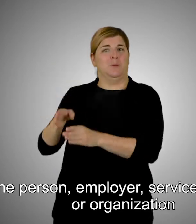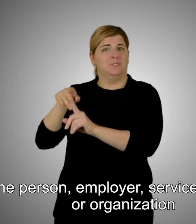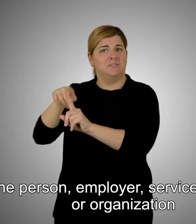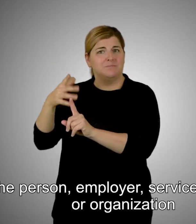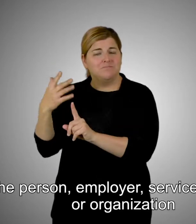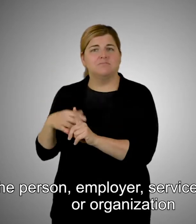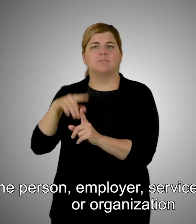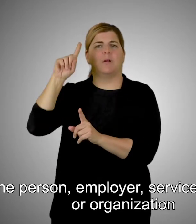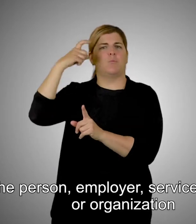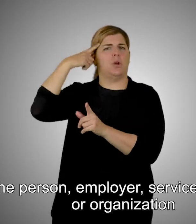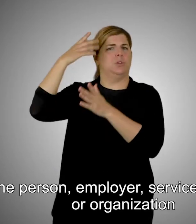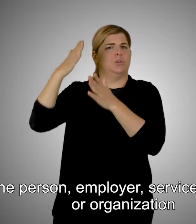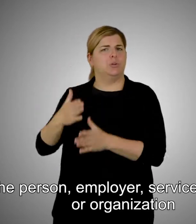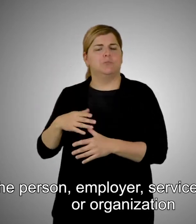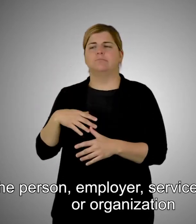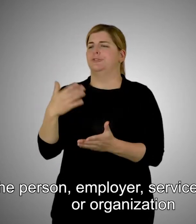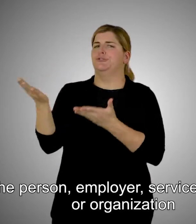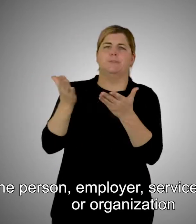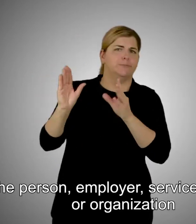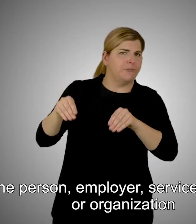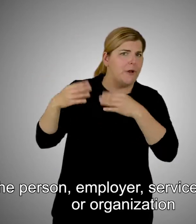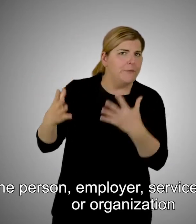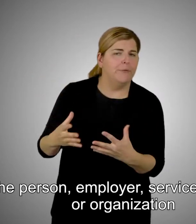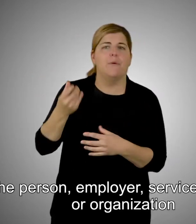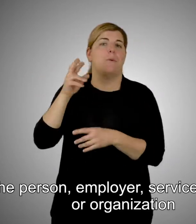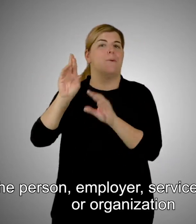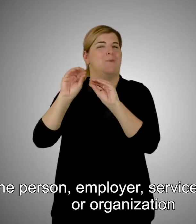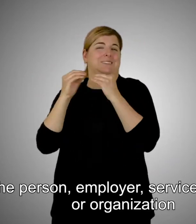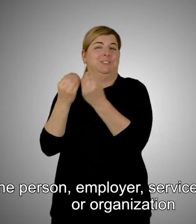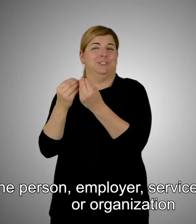The person, employer, service provider or organization